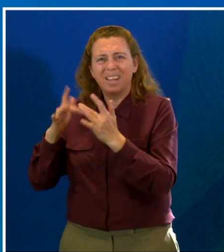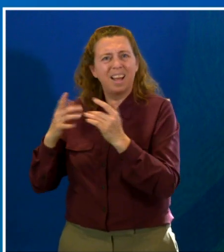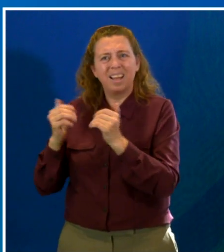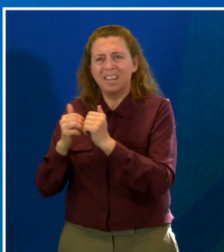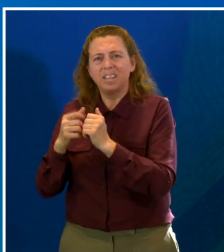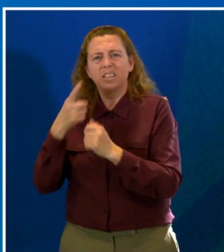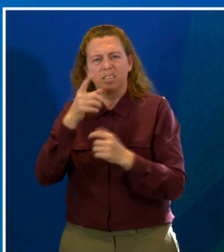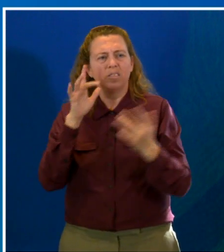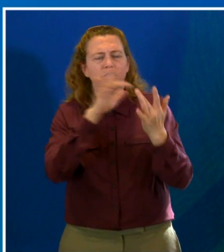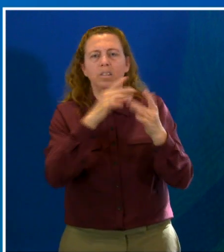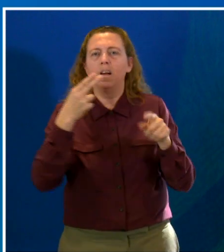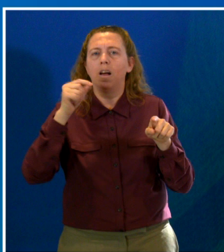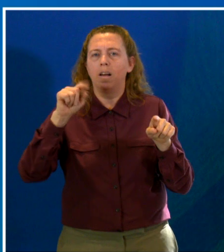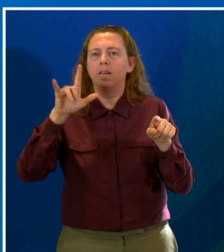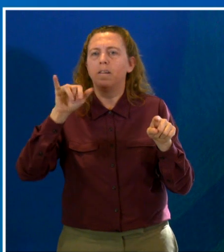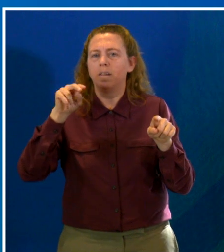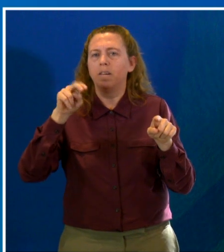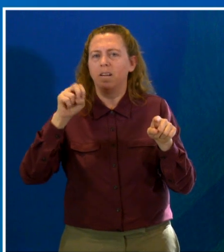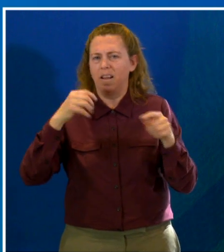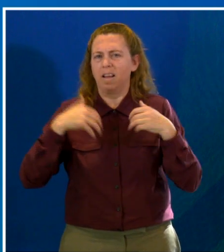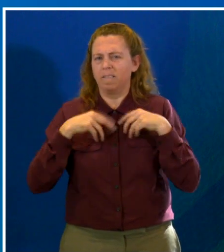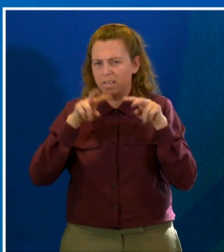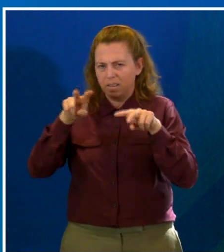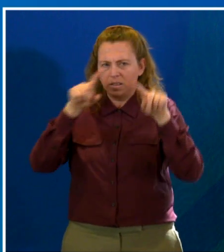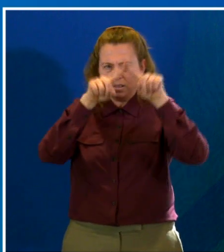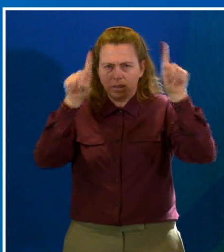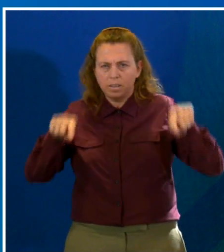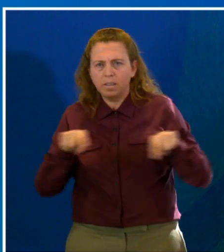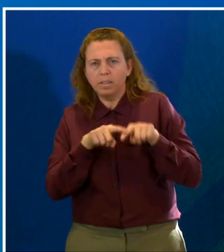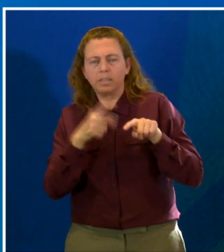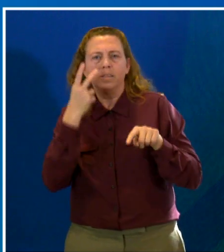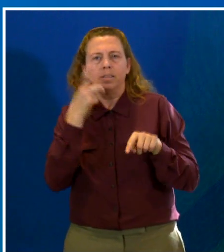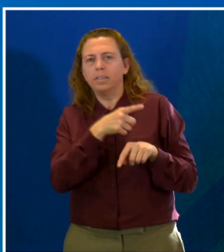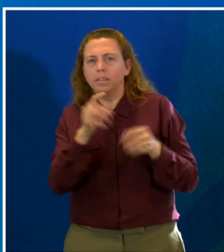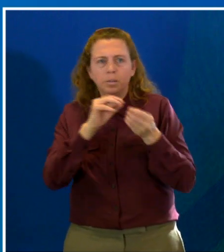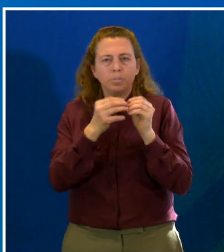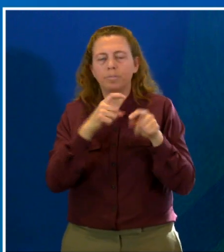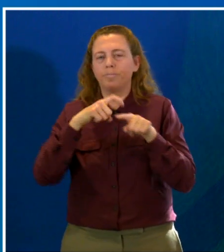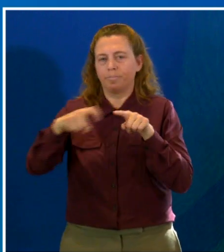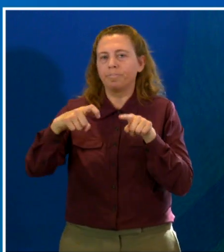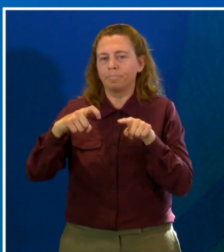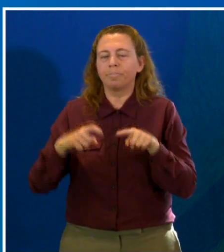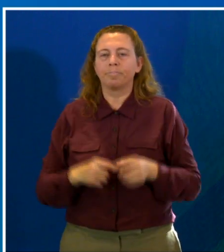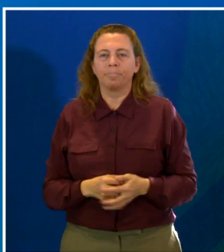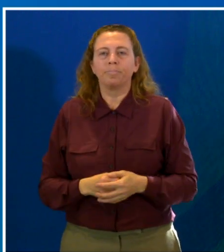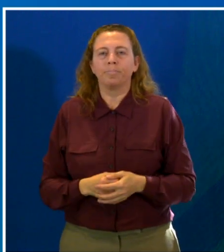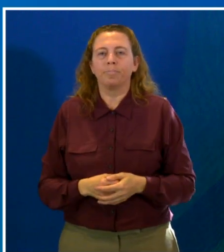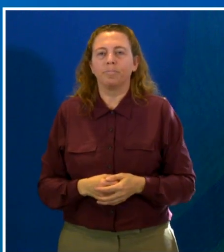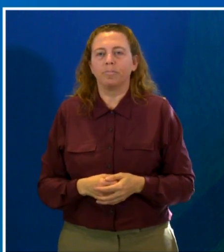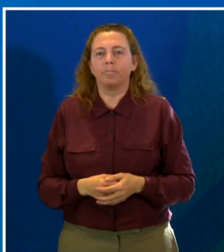And last, the Governor Inslee's new guidance regarding physical distancing at schools.